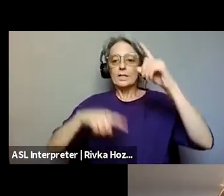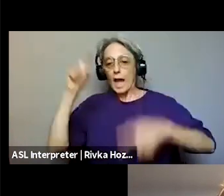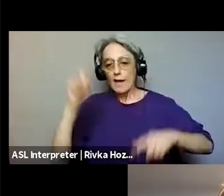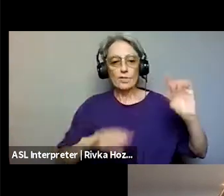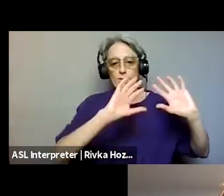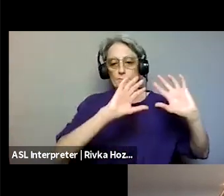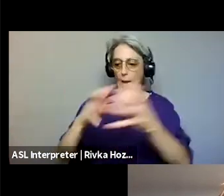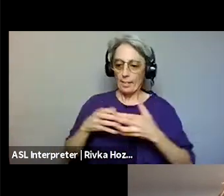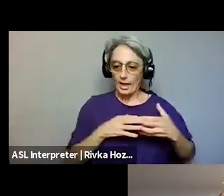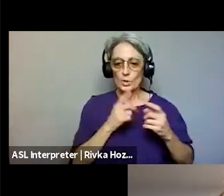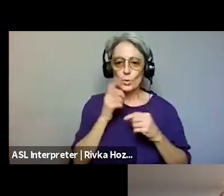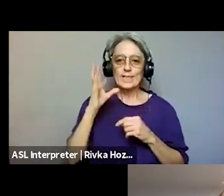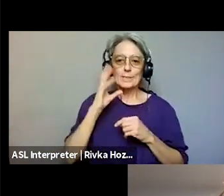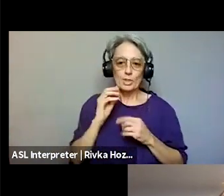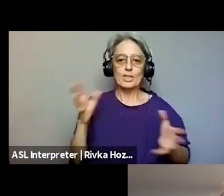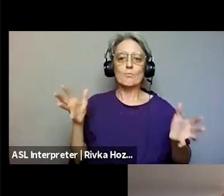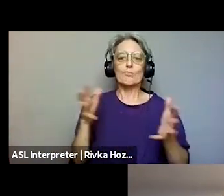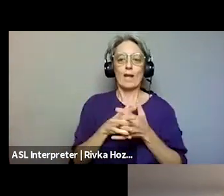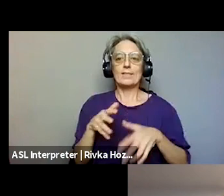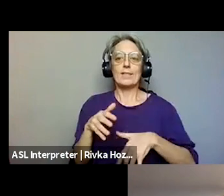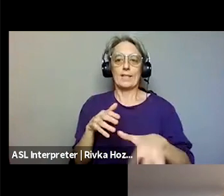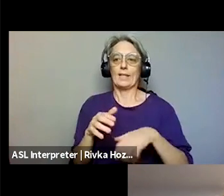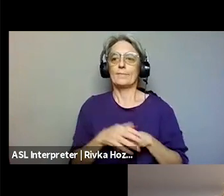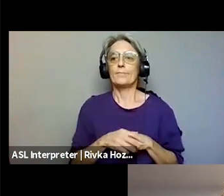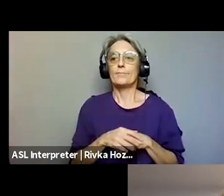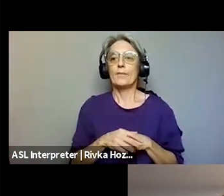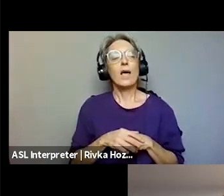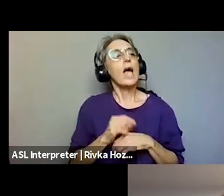[DR. ERIC RUBENSTEIN:] And from sort of the analytical research